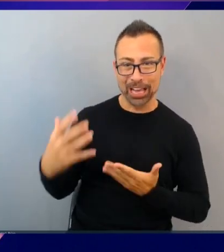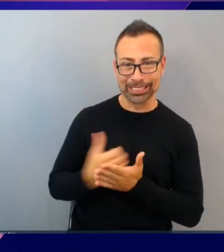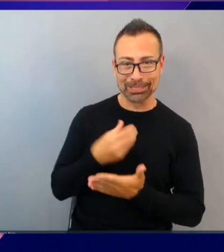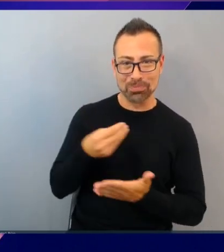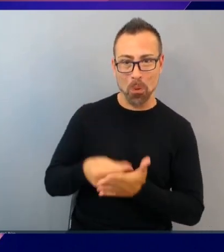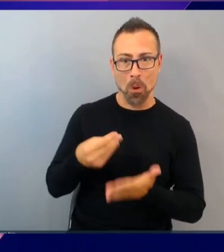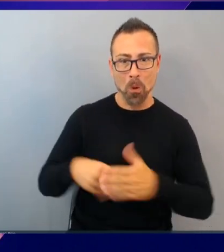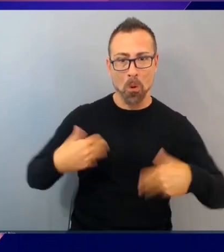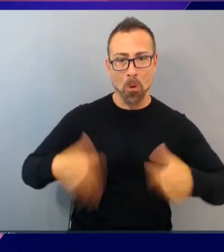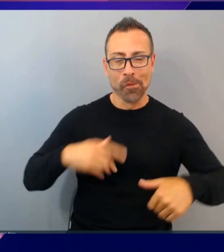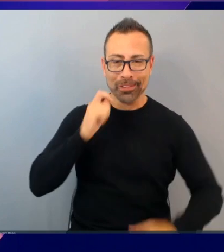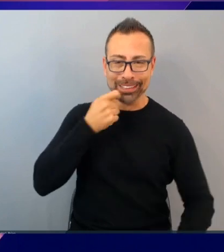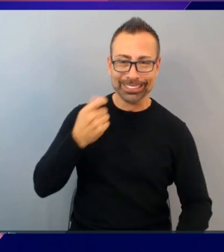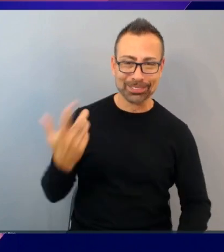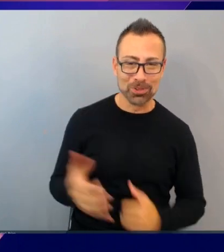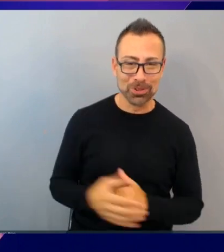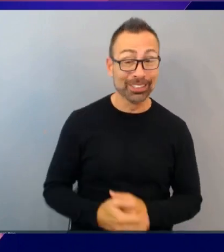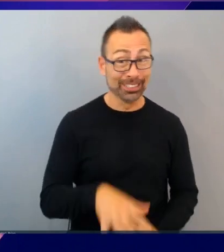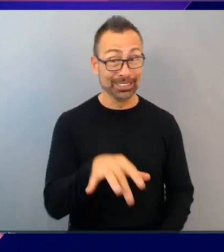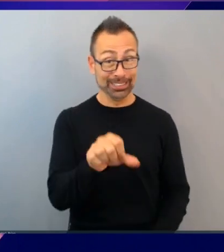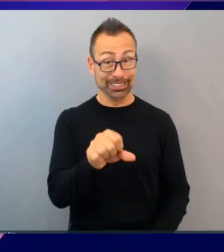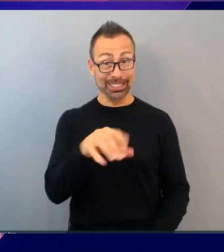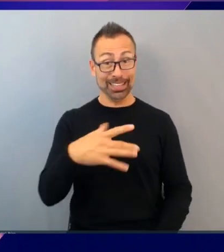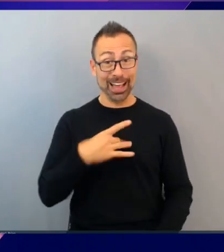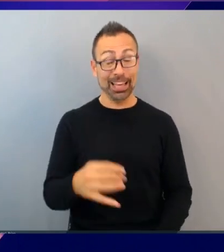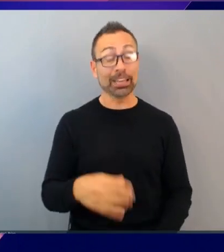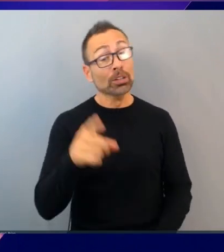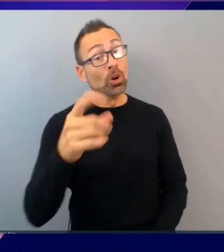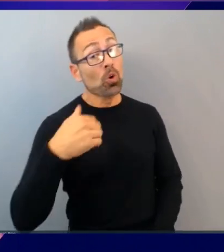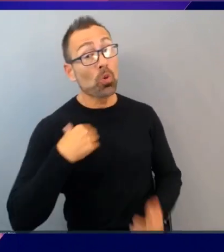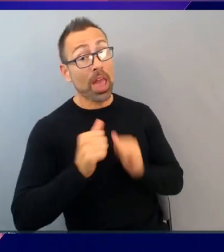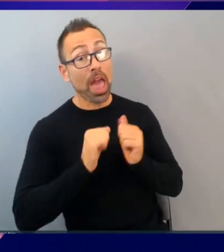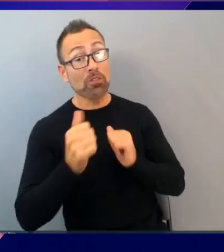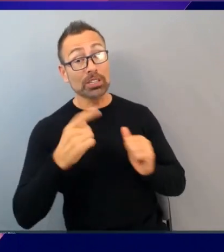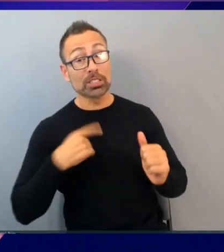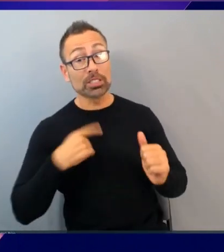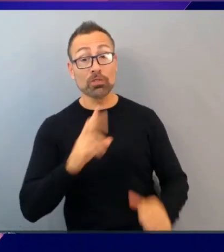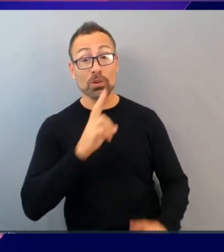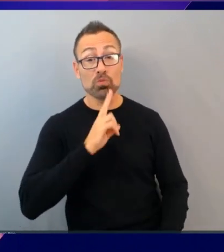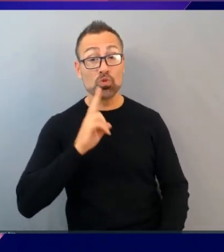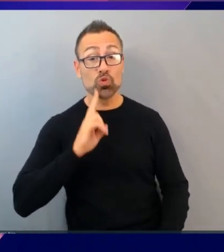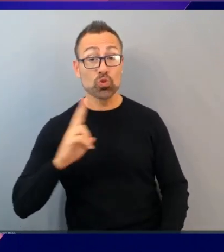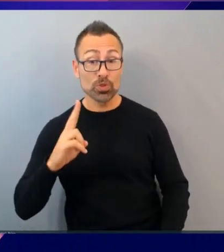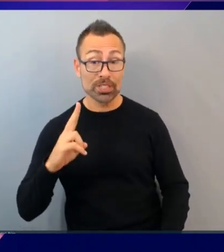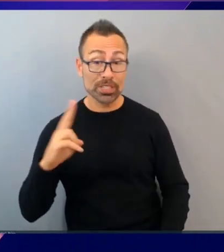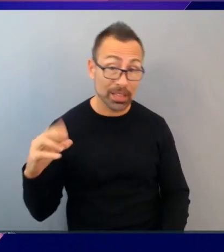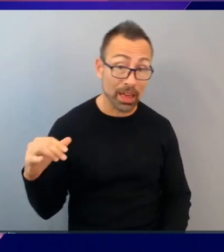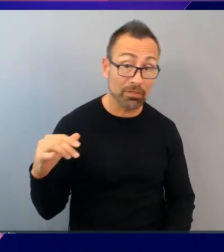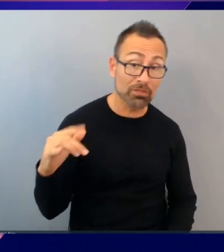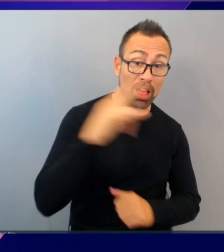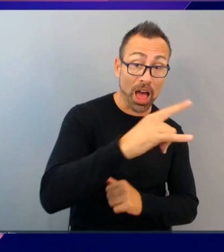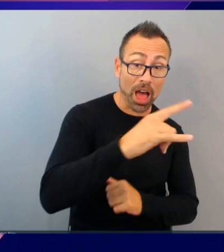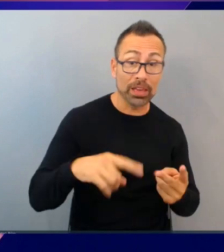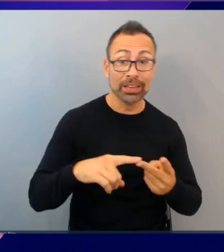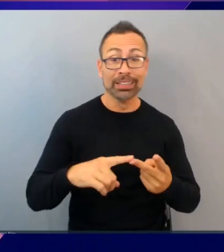We've got racers over there that have flown in from Houston and from Toronto. Wow. Actually our Toronto racer is consistently one of the top racers,